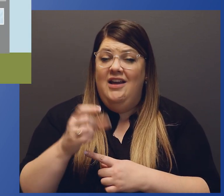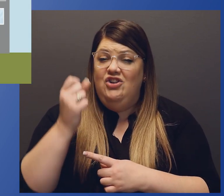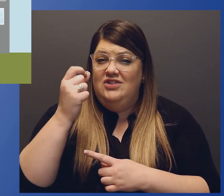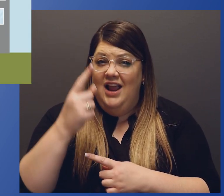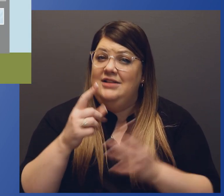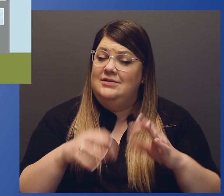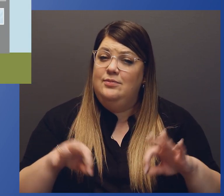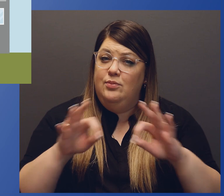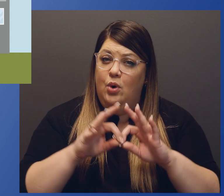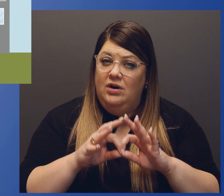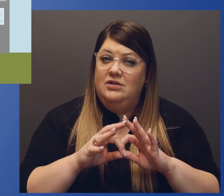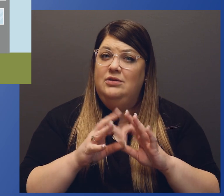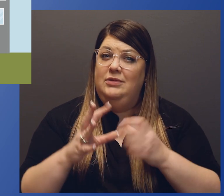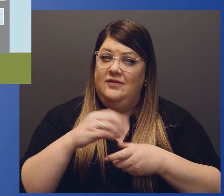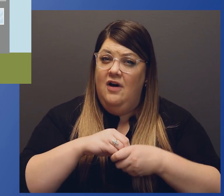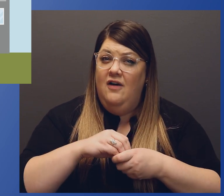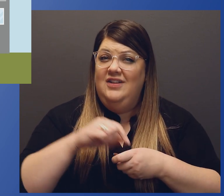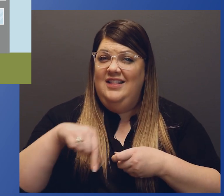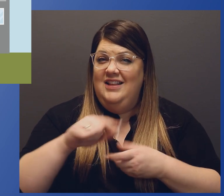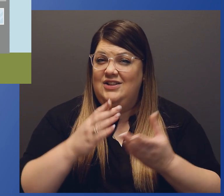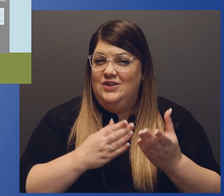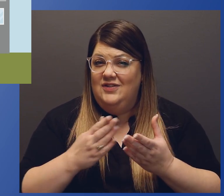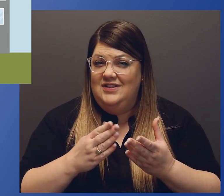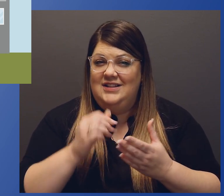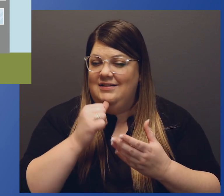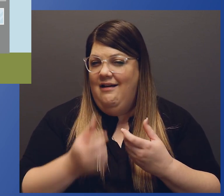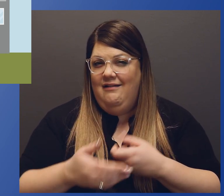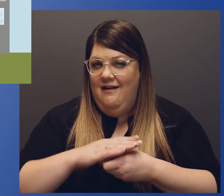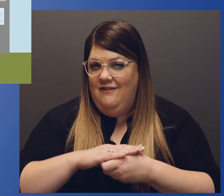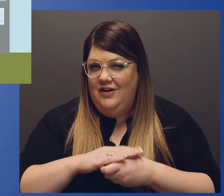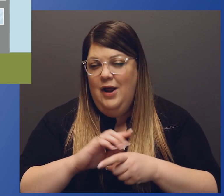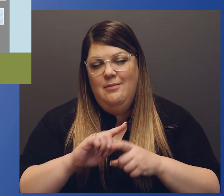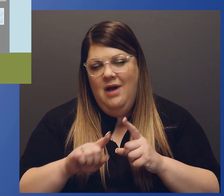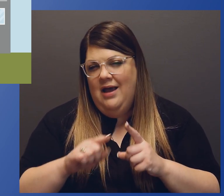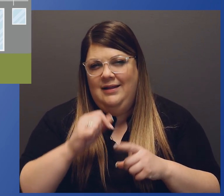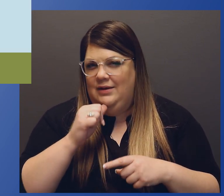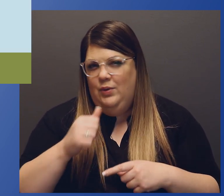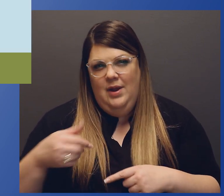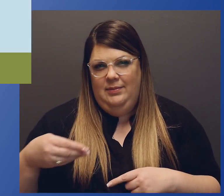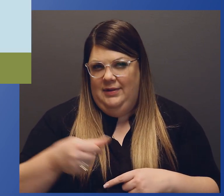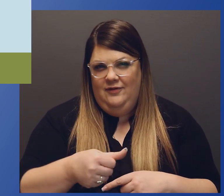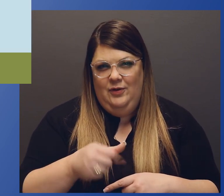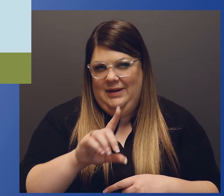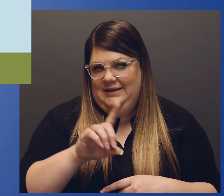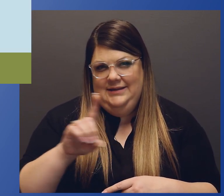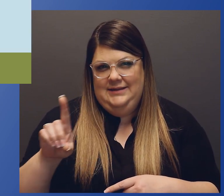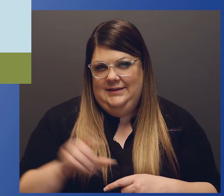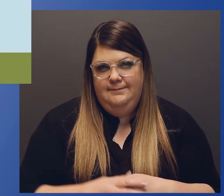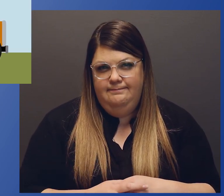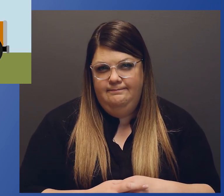and the Division will not pay for them. Let's talk about a specific service and how it may be delivered.